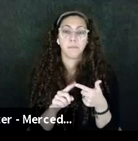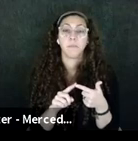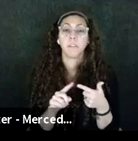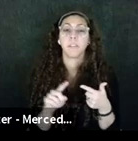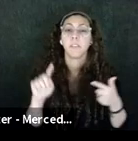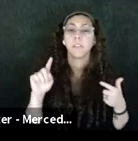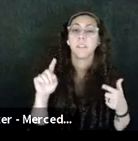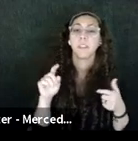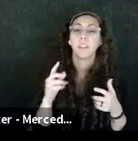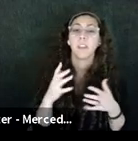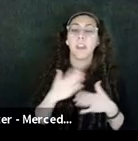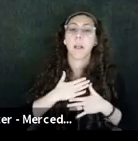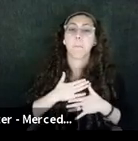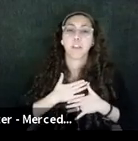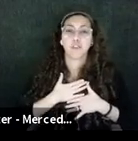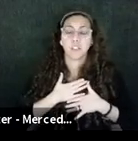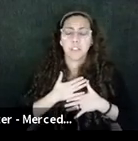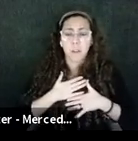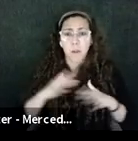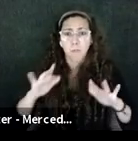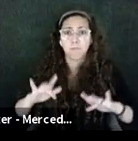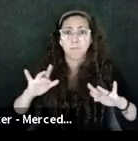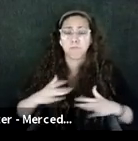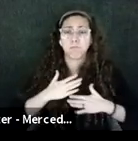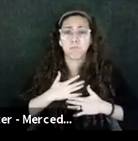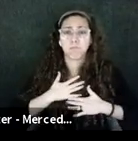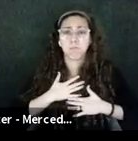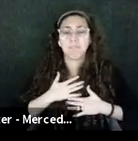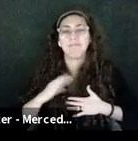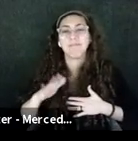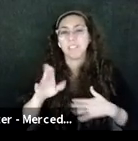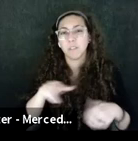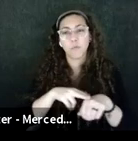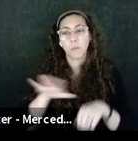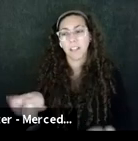Jason Williams: Their brain is usually not wired for compassion and empathy and success.